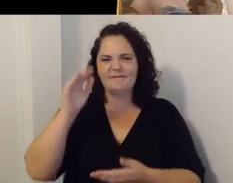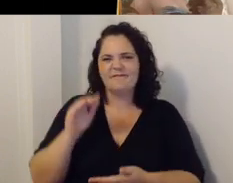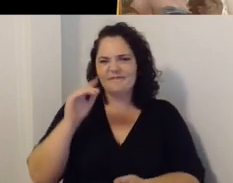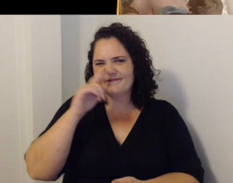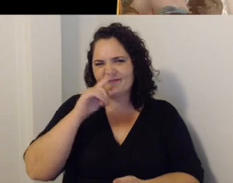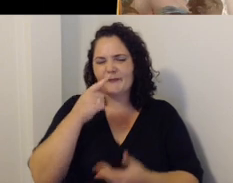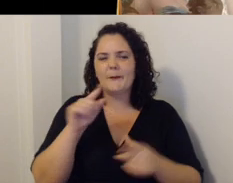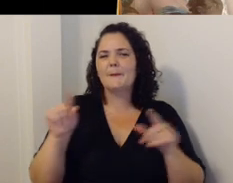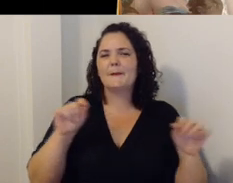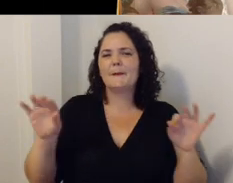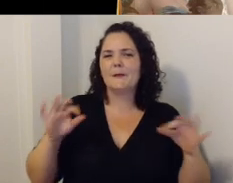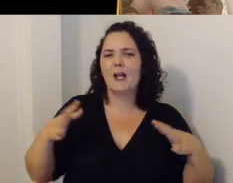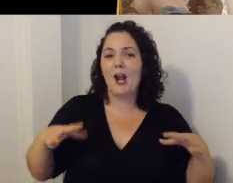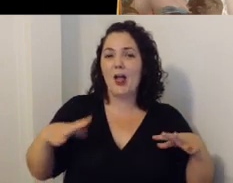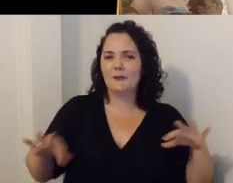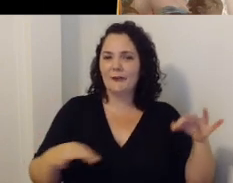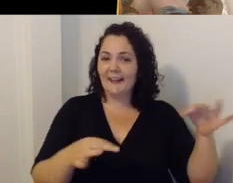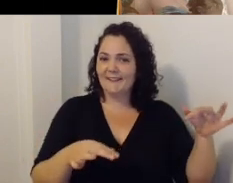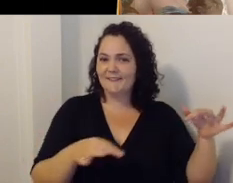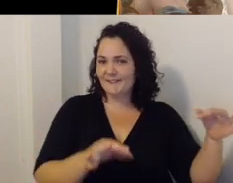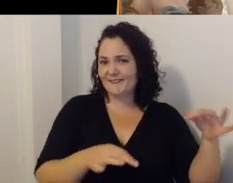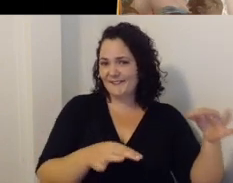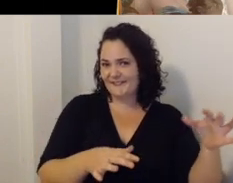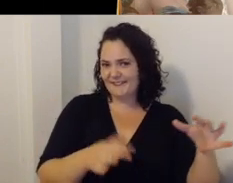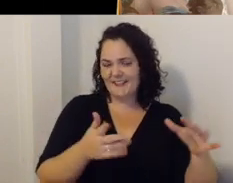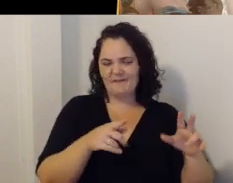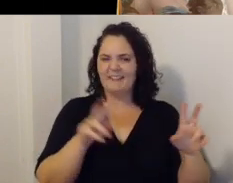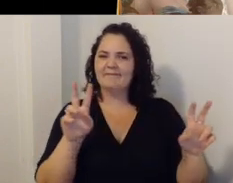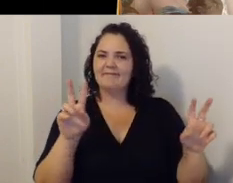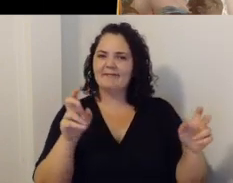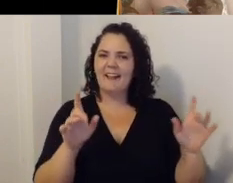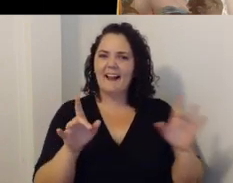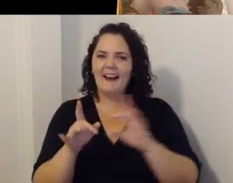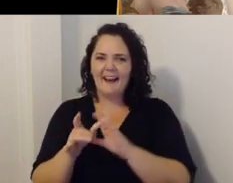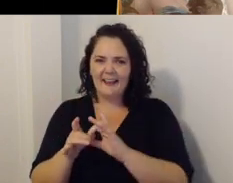and picking out clothing for her, so there's a an idea here of her dressing and there's a direct